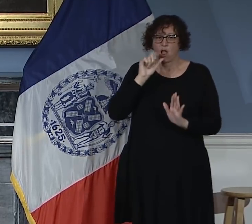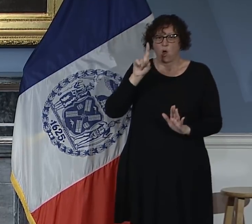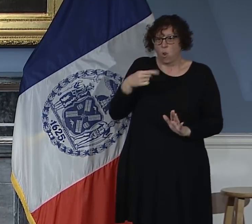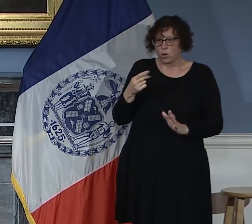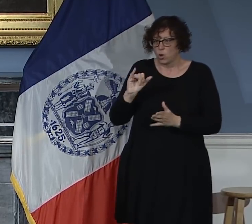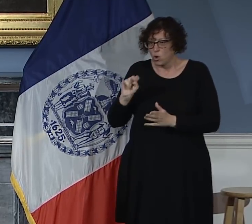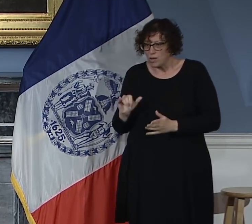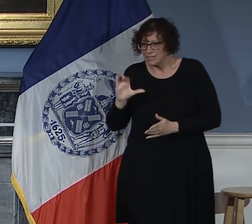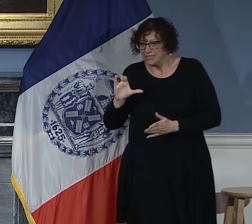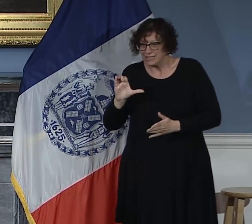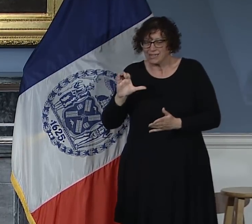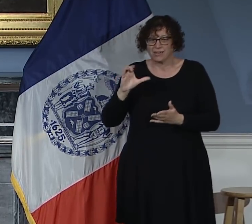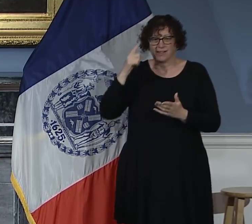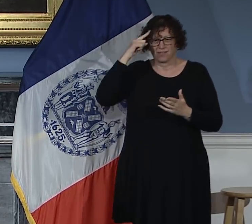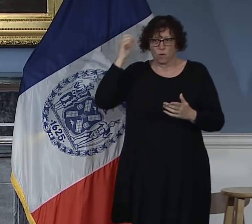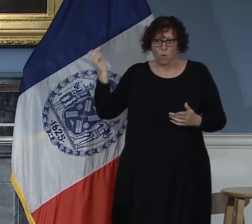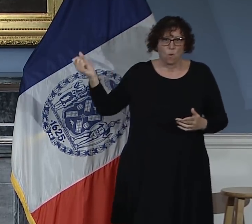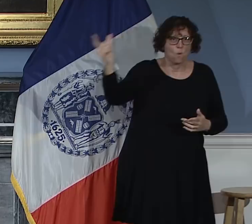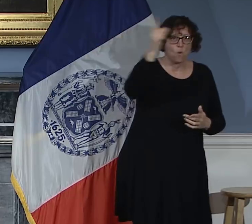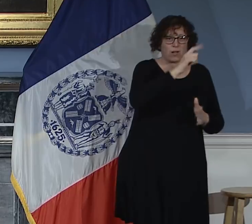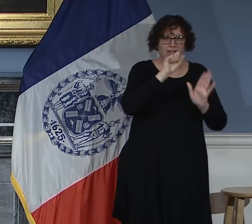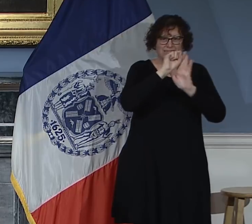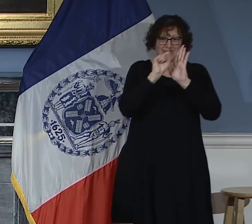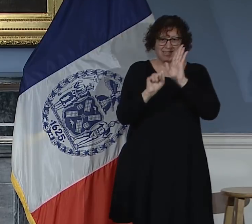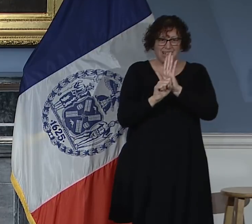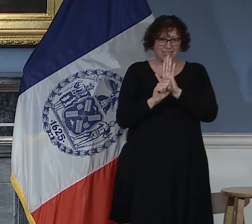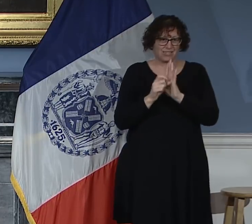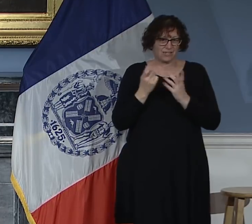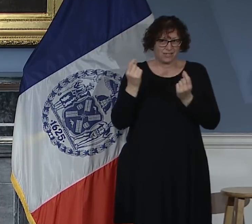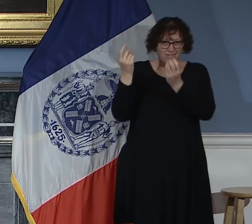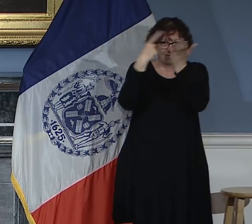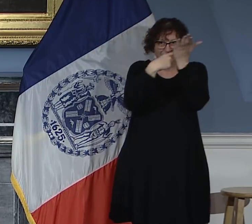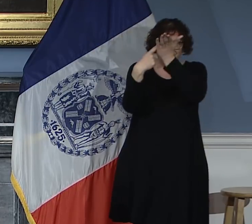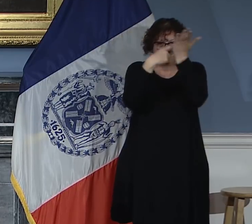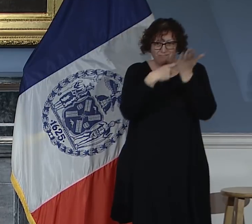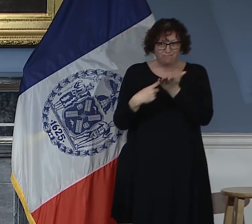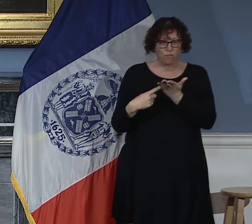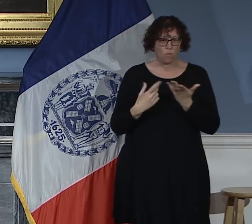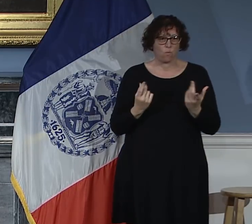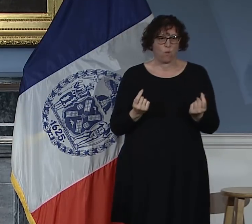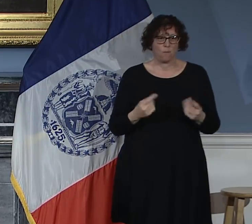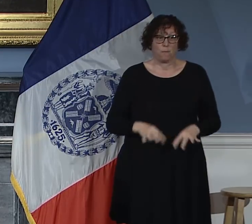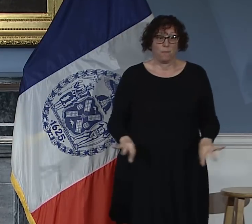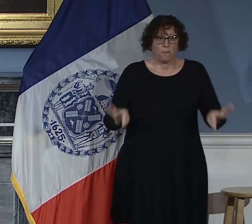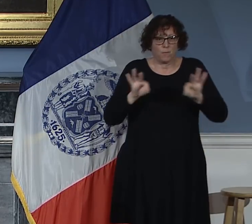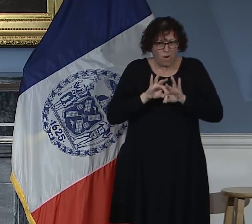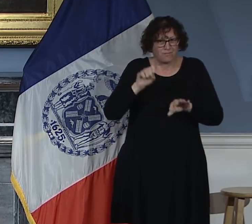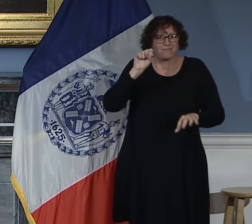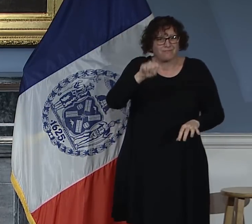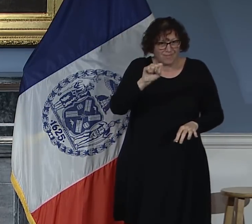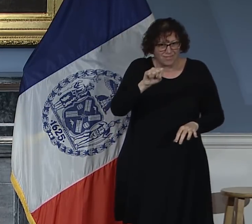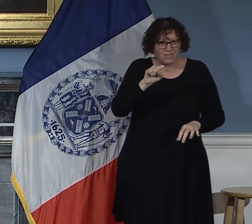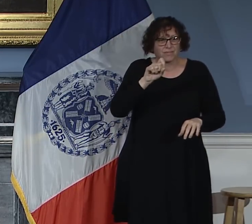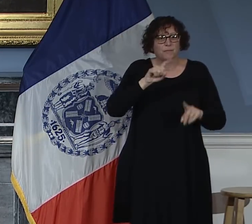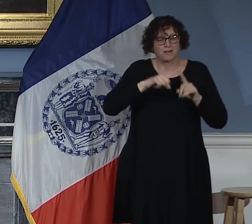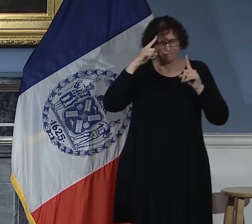ABOUT THE INTERCONNECT OF THE CITY TO OTHER COUNTIS.E THERE ARE ISSUES. THIS IS SOMETHING HE FEELS URGENCY,